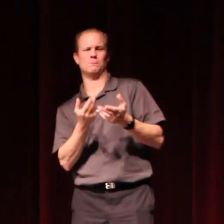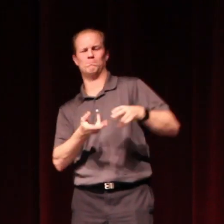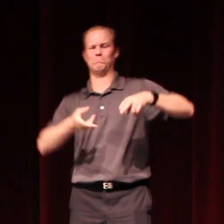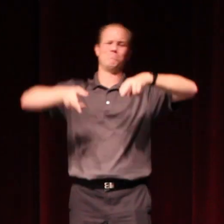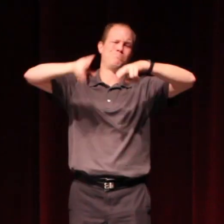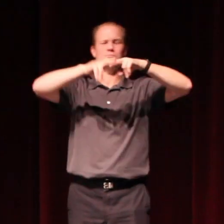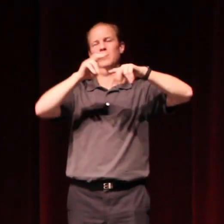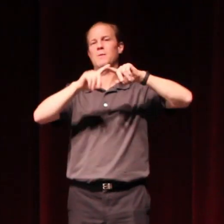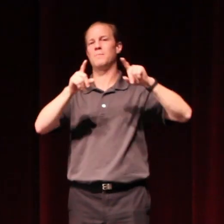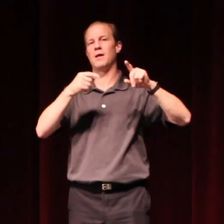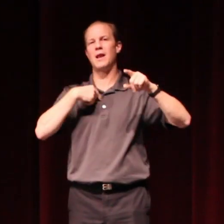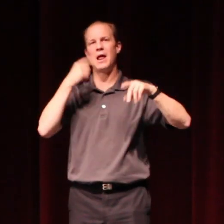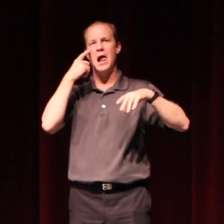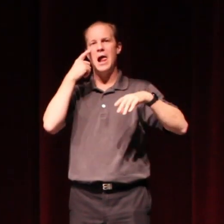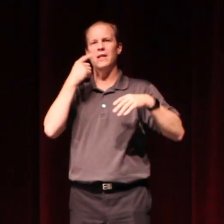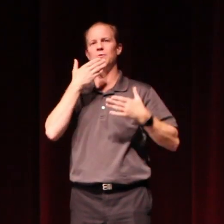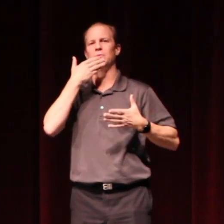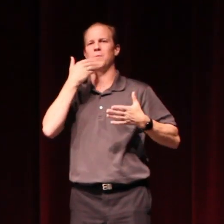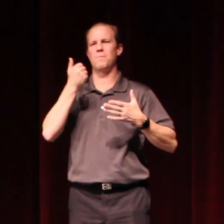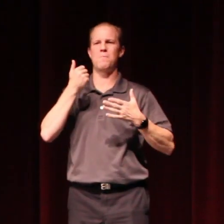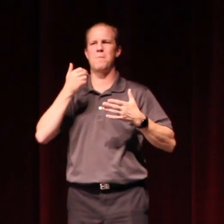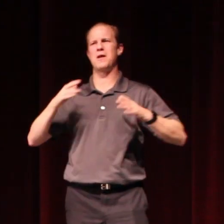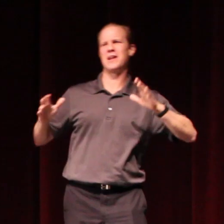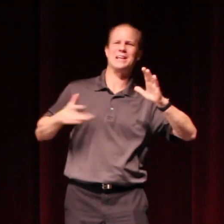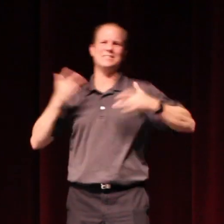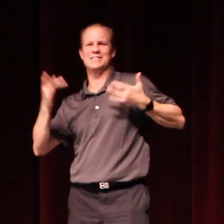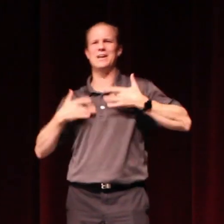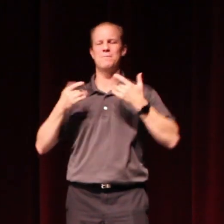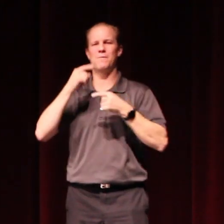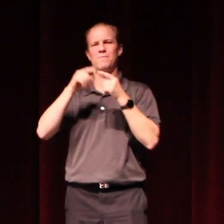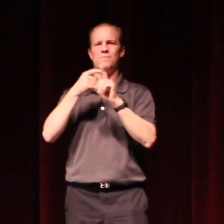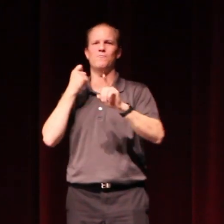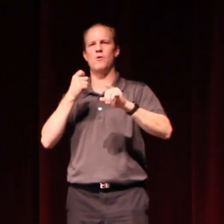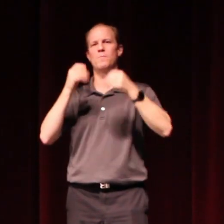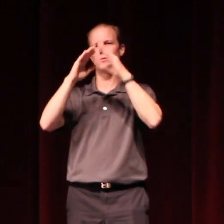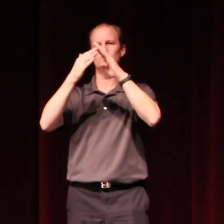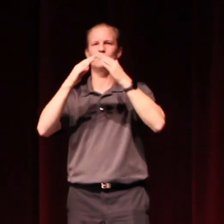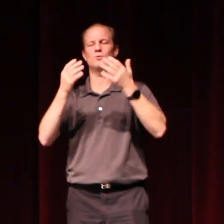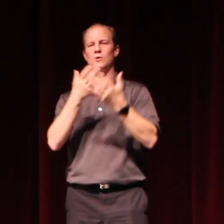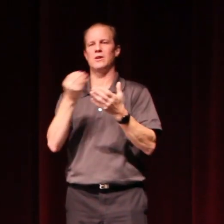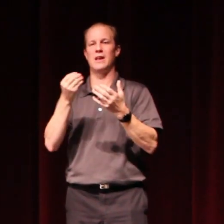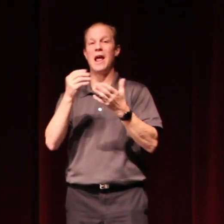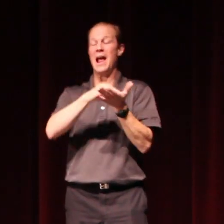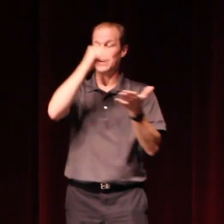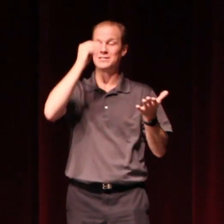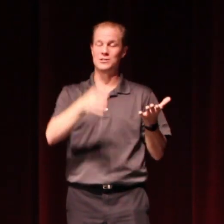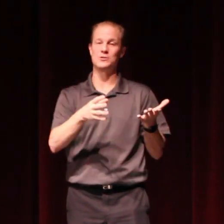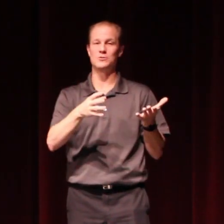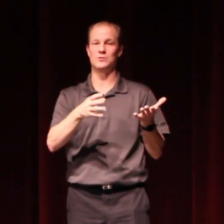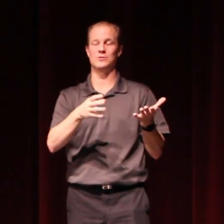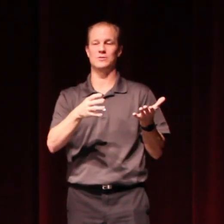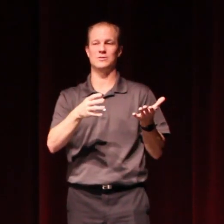I think it would bring a renewed spirit from the community and students. Also, and this is